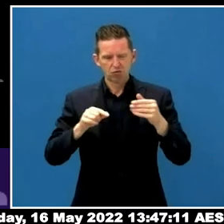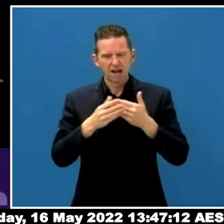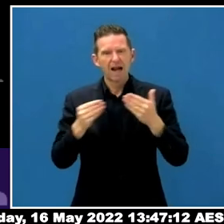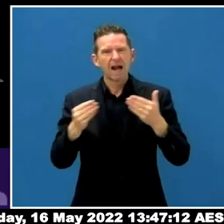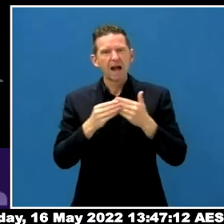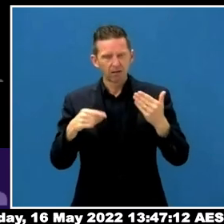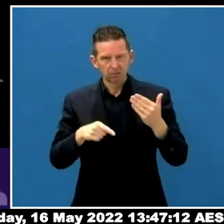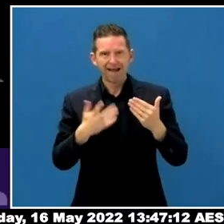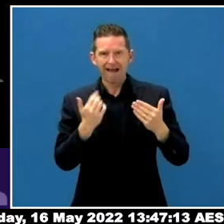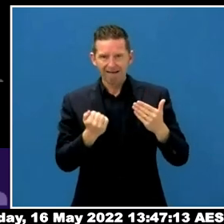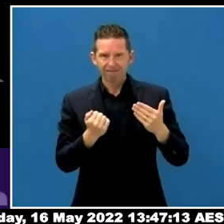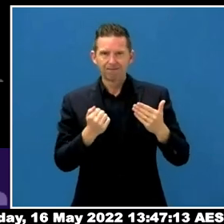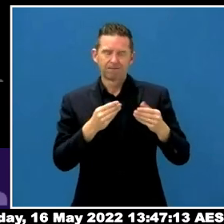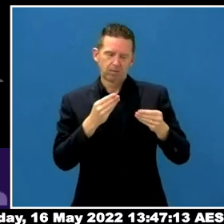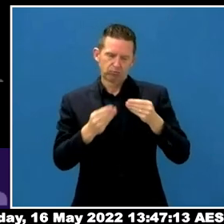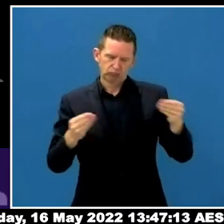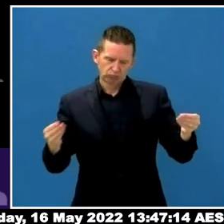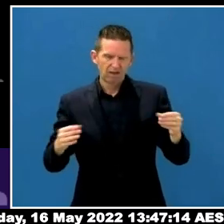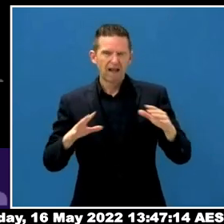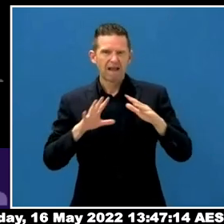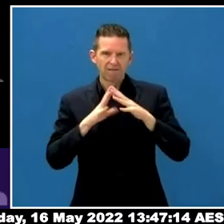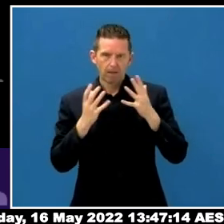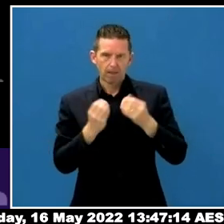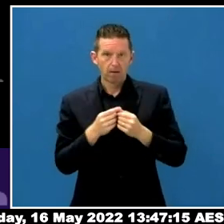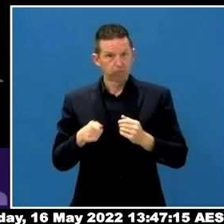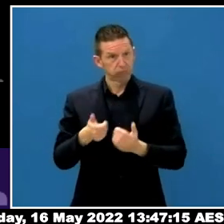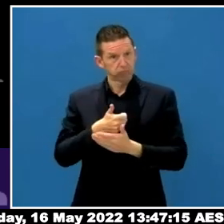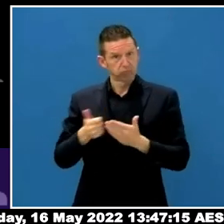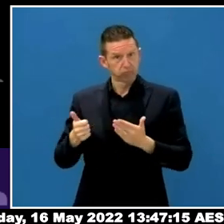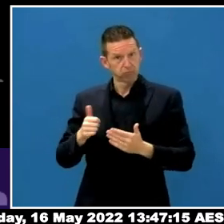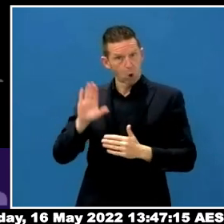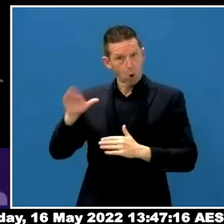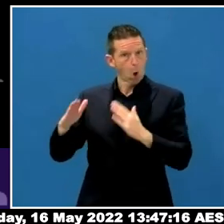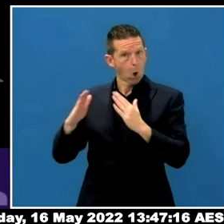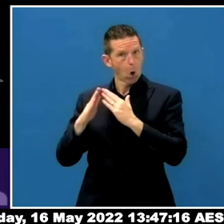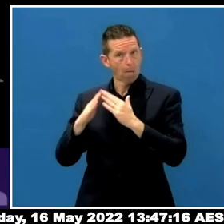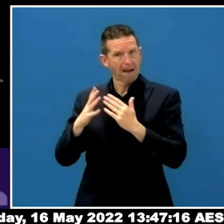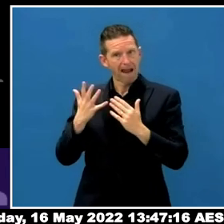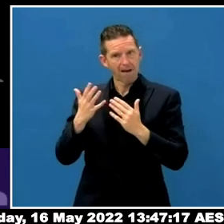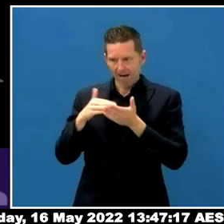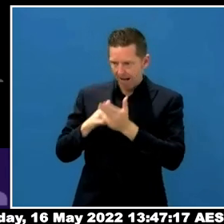It was also done at home where he would have routines put up and he could choose the